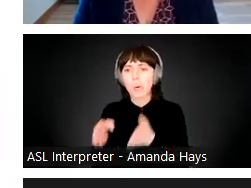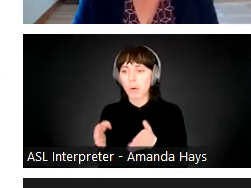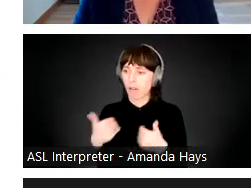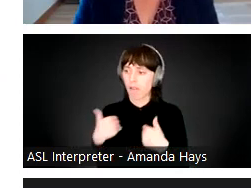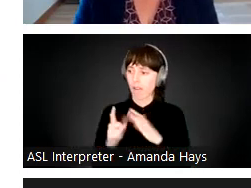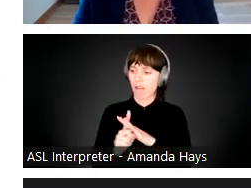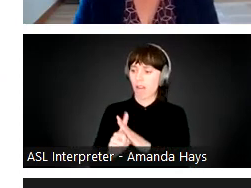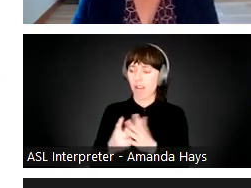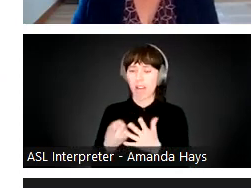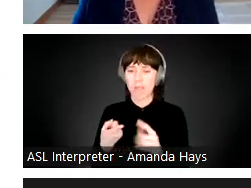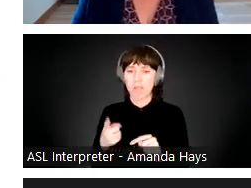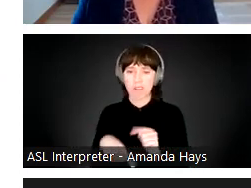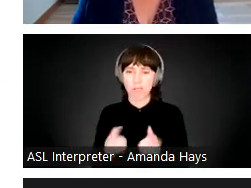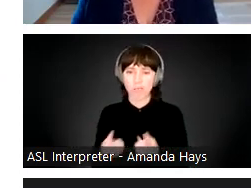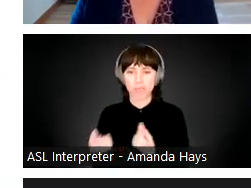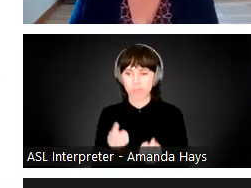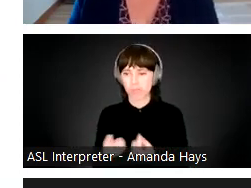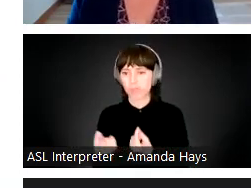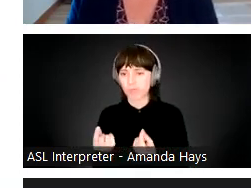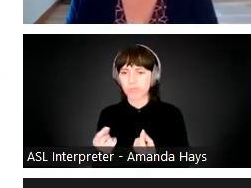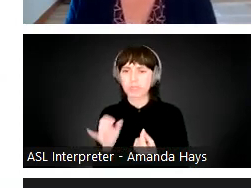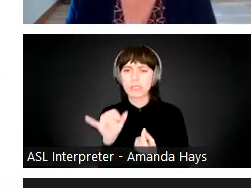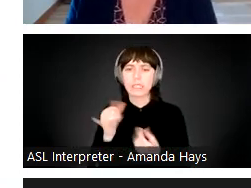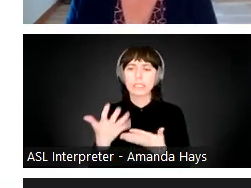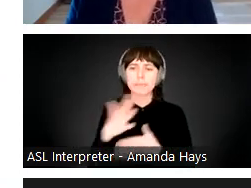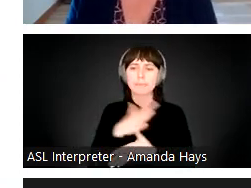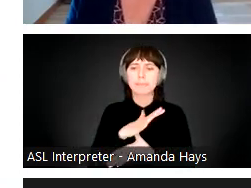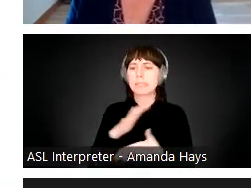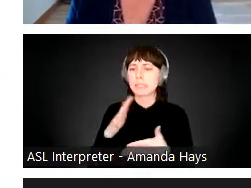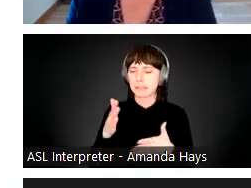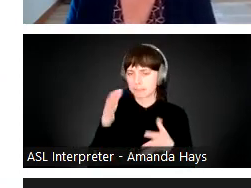the main question in determining whether